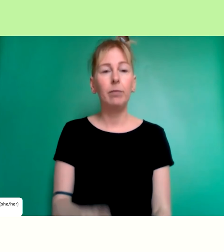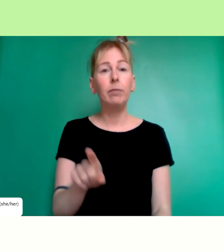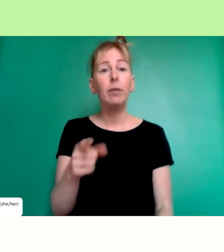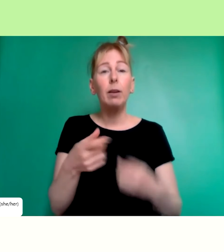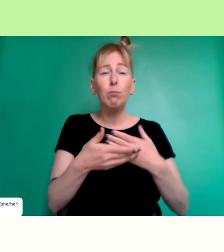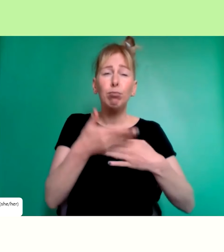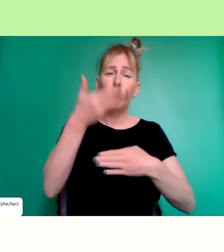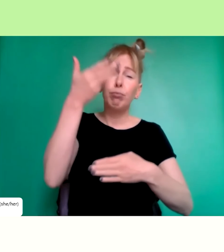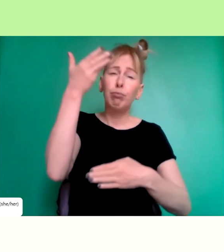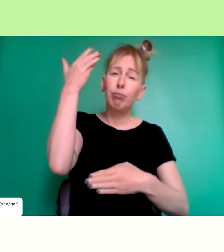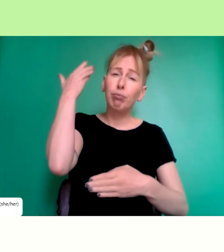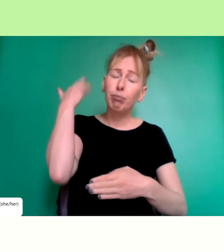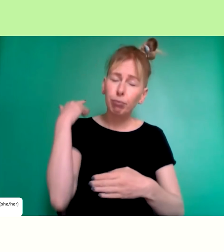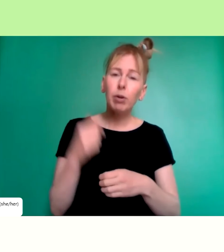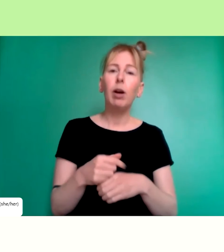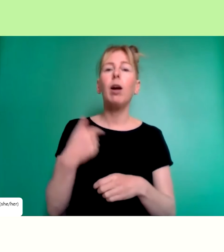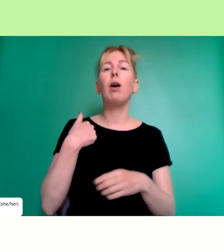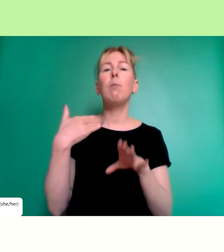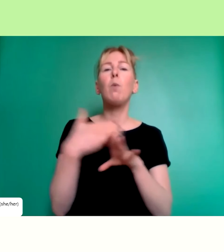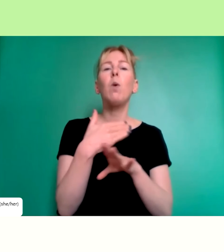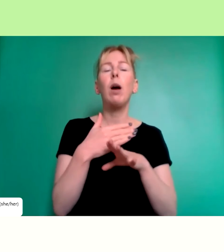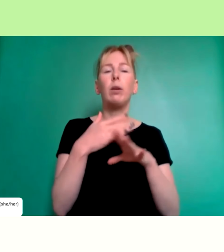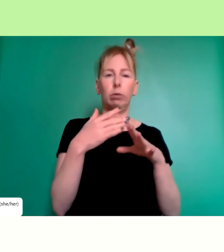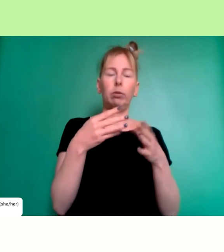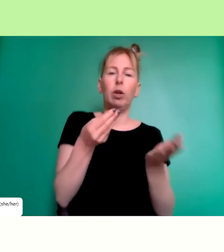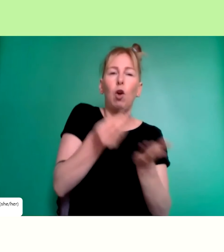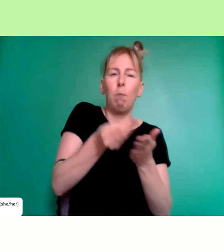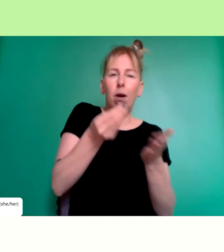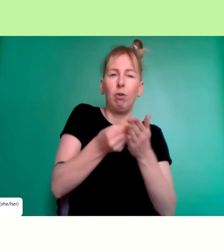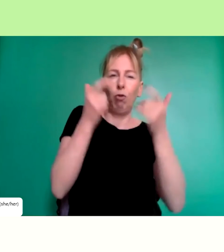I had a background in commercial litigation and what they call now